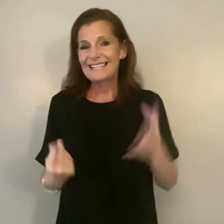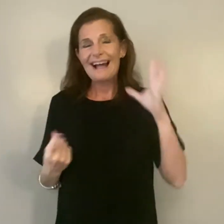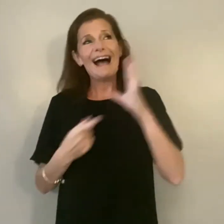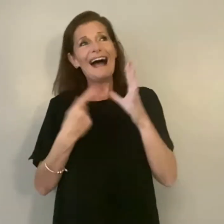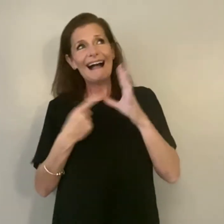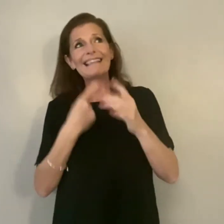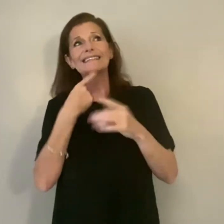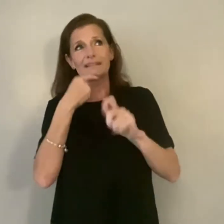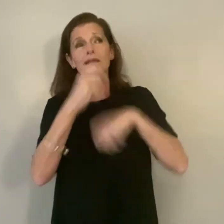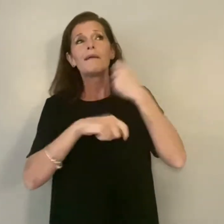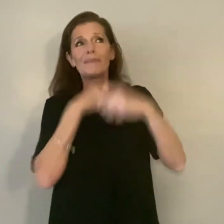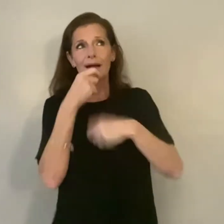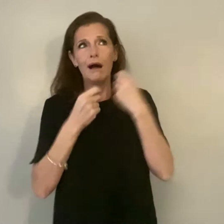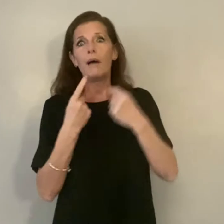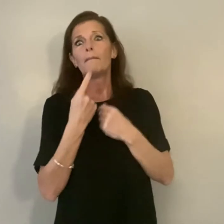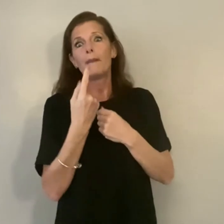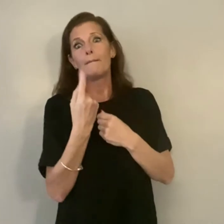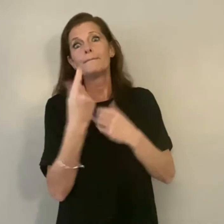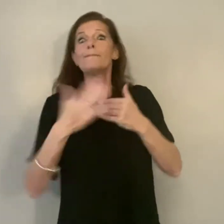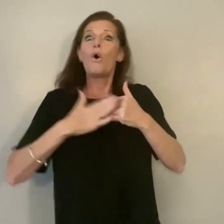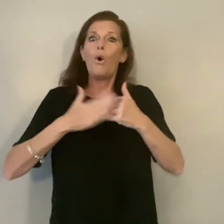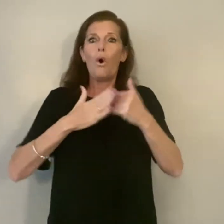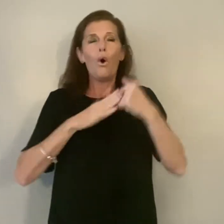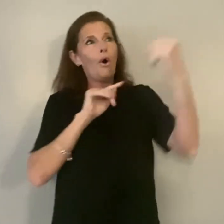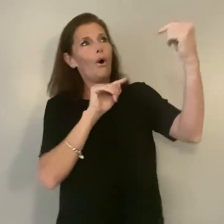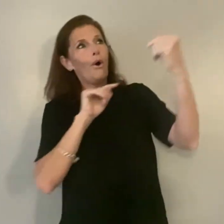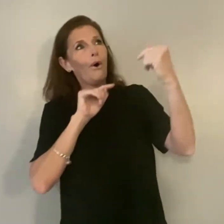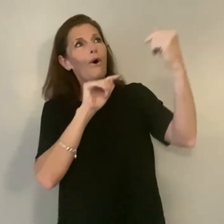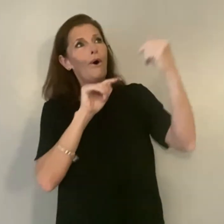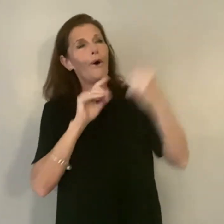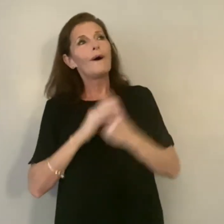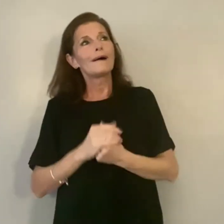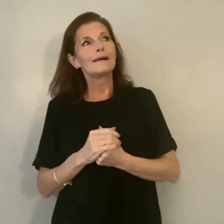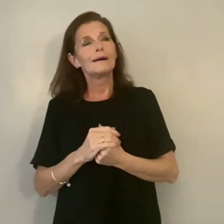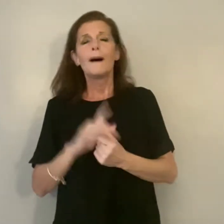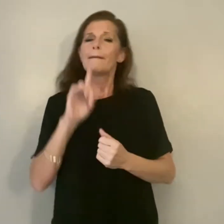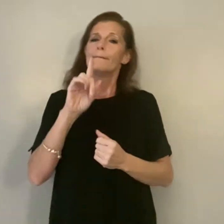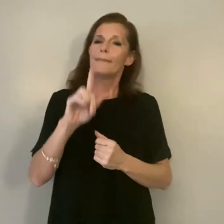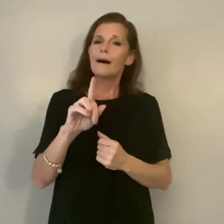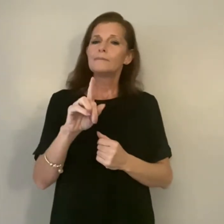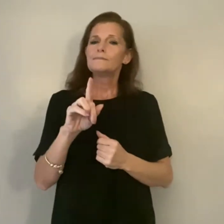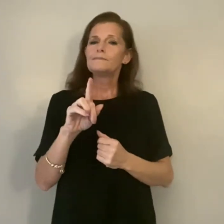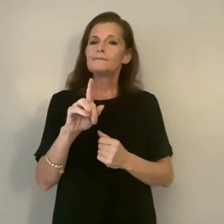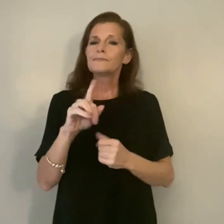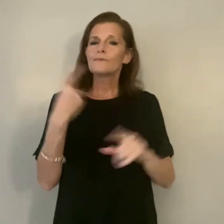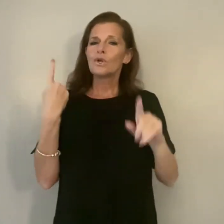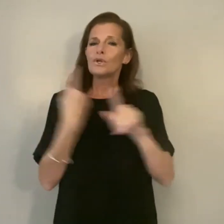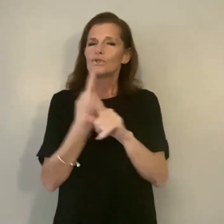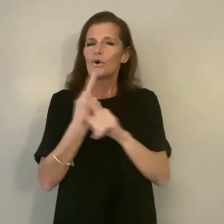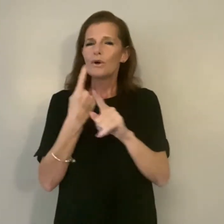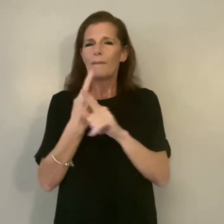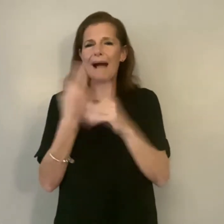Yeah so that's another layer of tension really. Just to sort of bring it back, to sort of more,